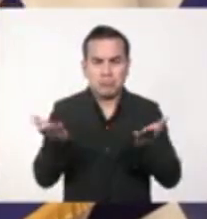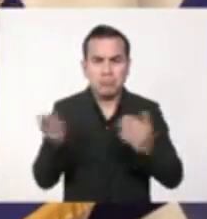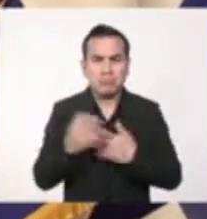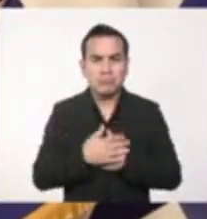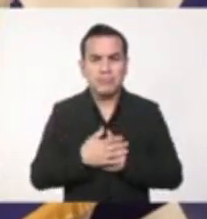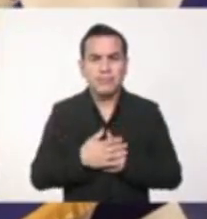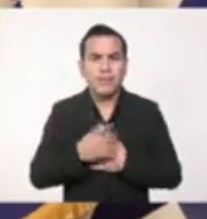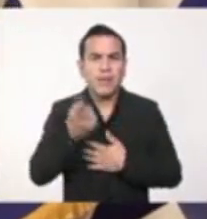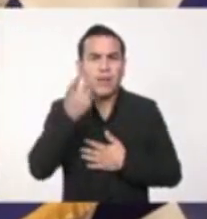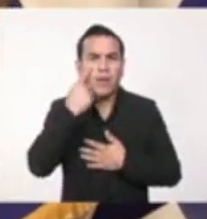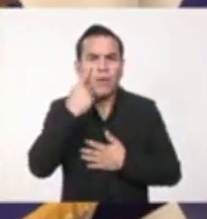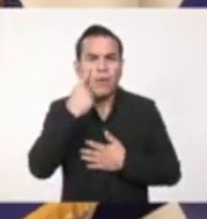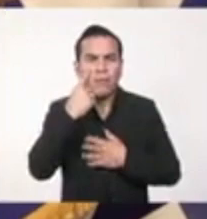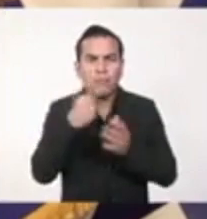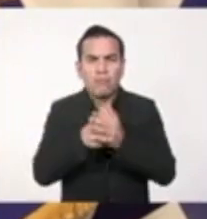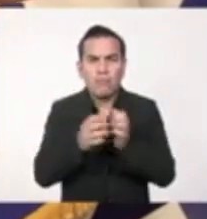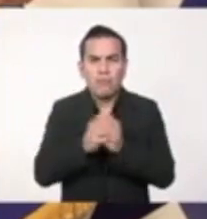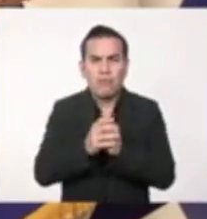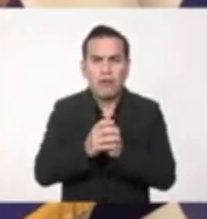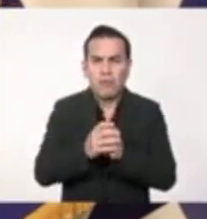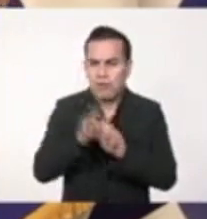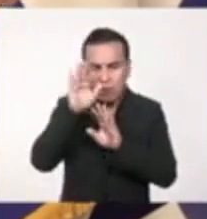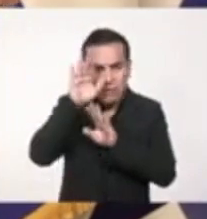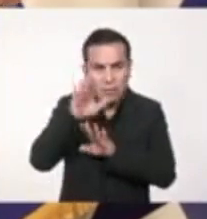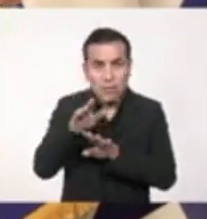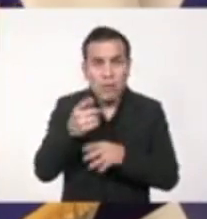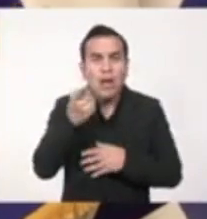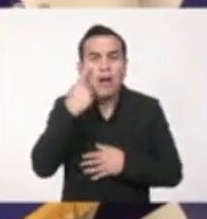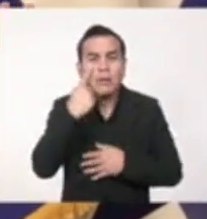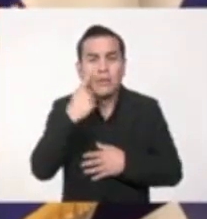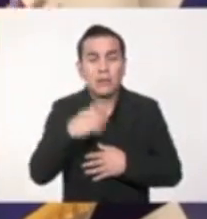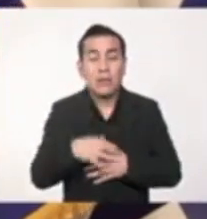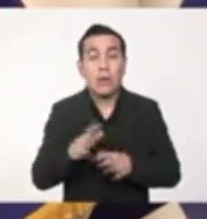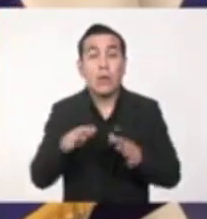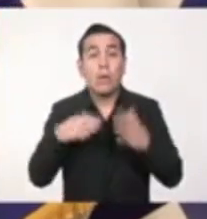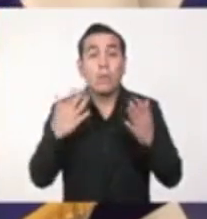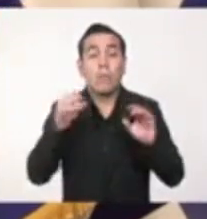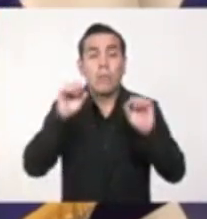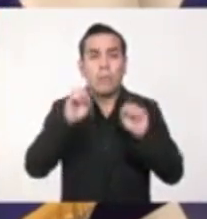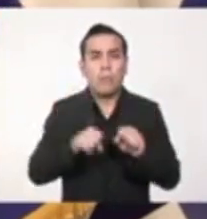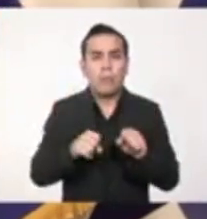is the rape here? How can they condemn something that is